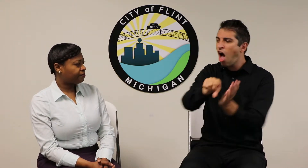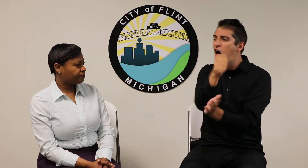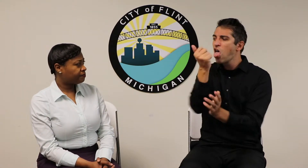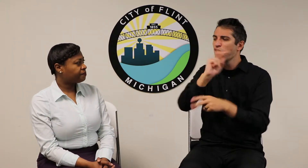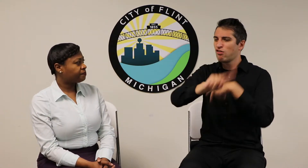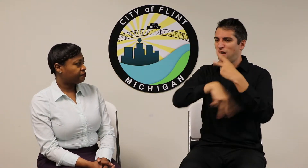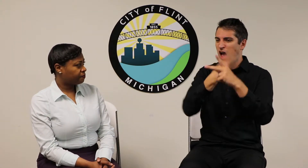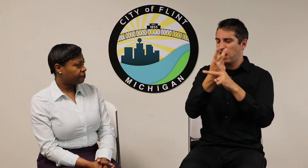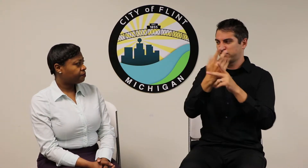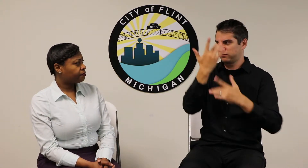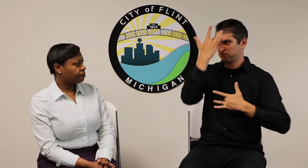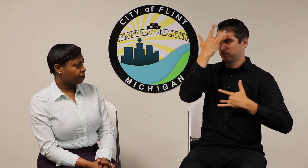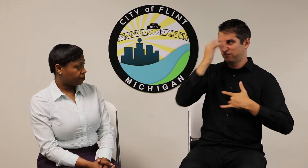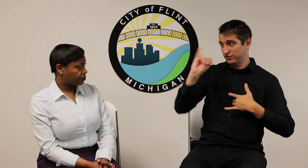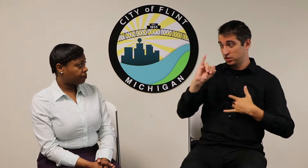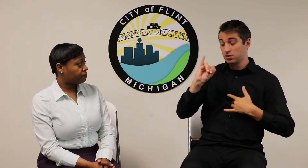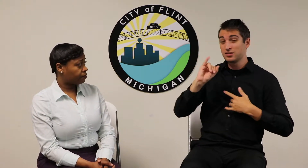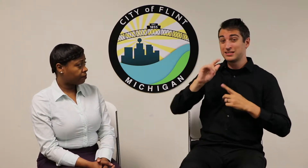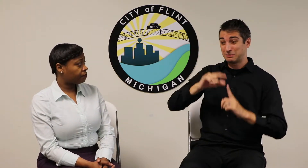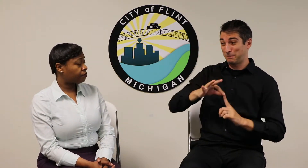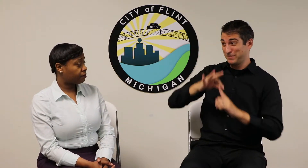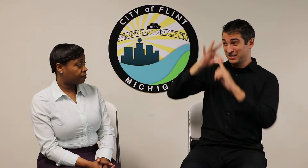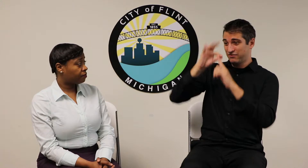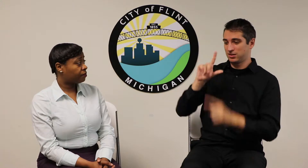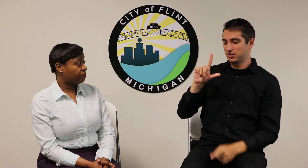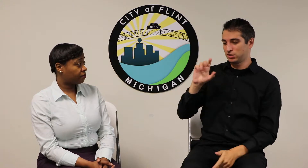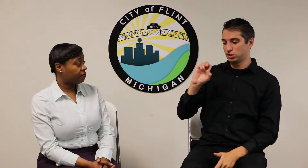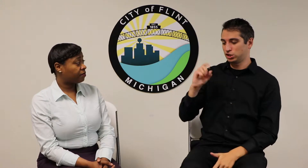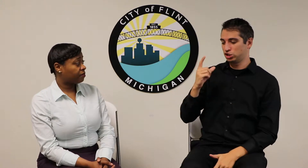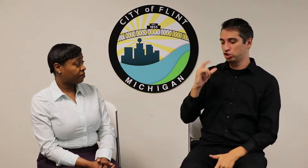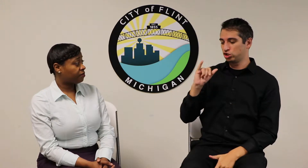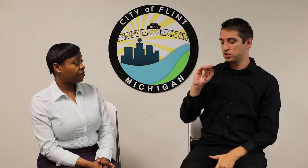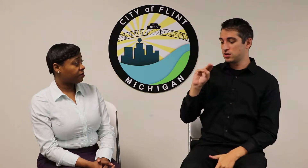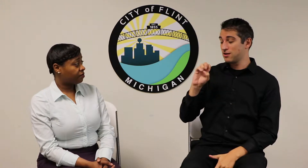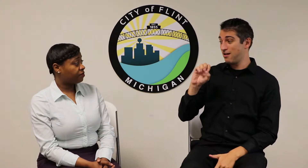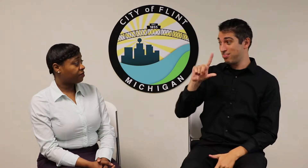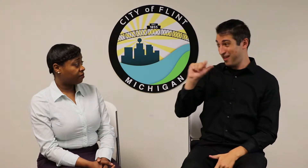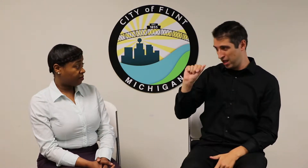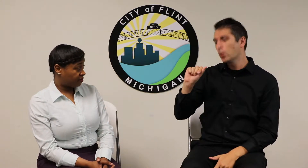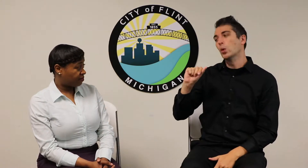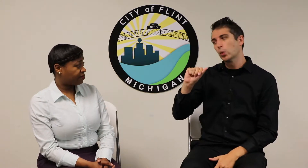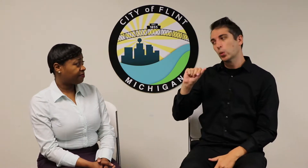certainly for Legionella it's a concern and I think also anybody it's clear that